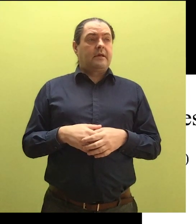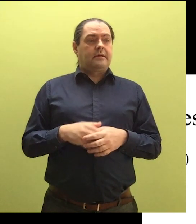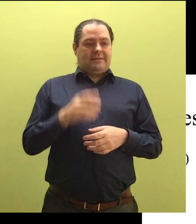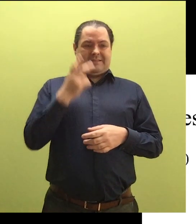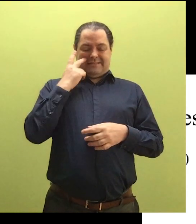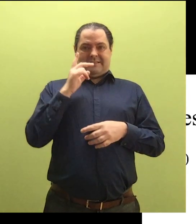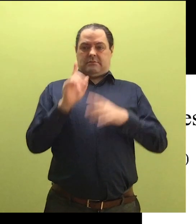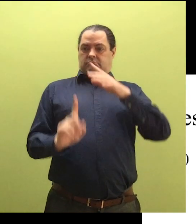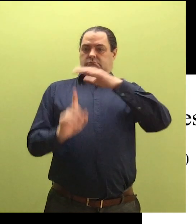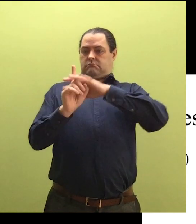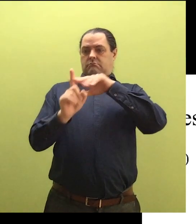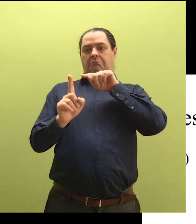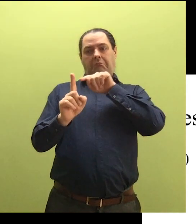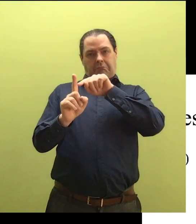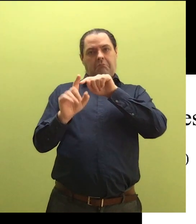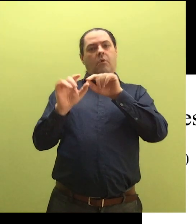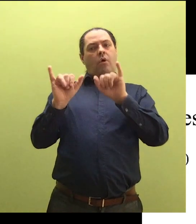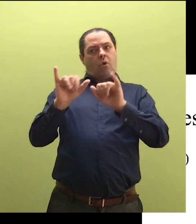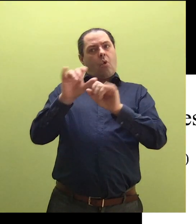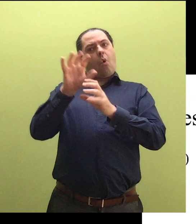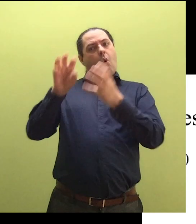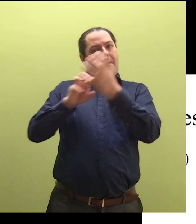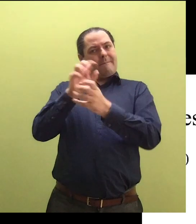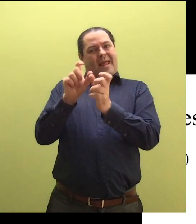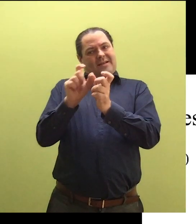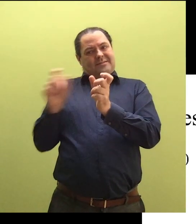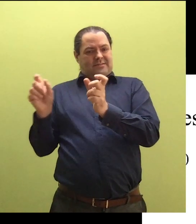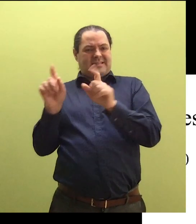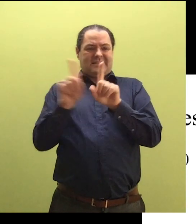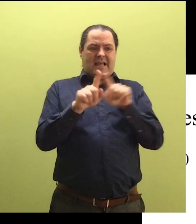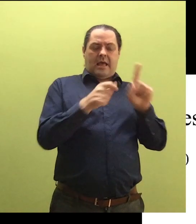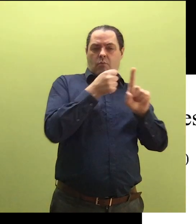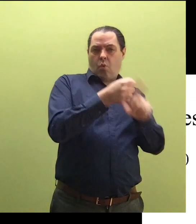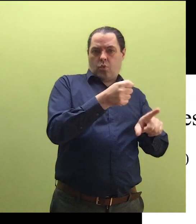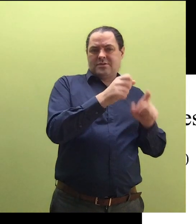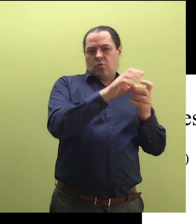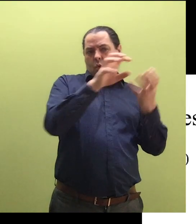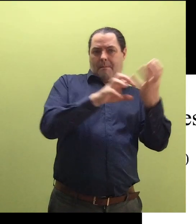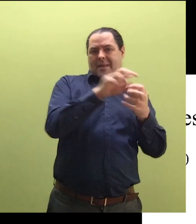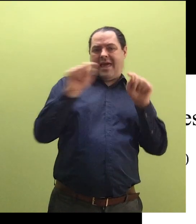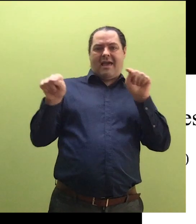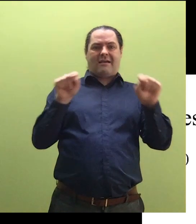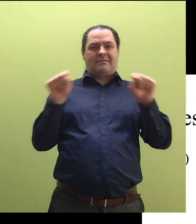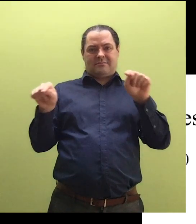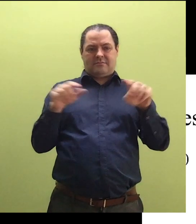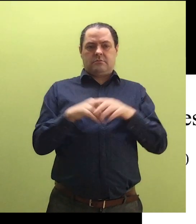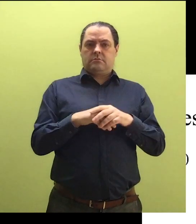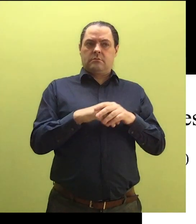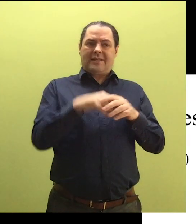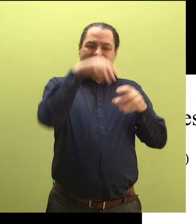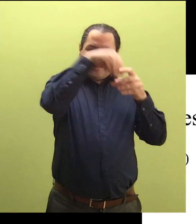that inchoative clauses also express complex events just like causative counterparts, meaning that they consist of more than